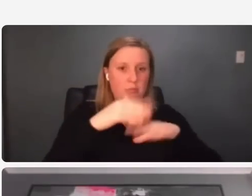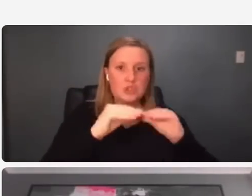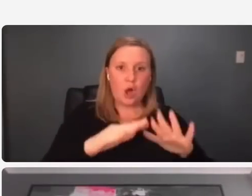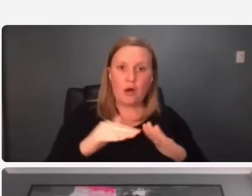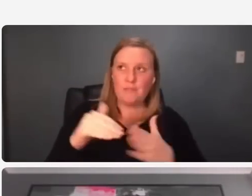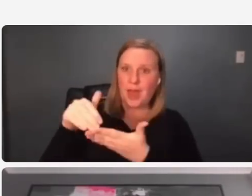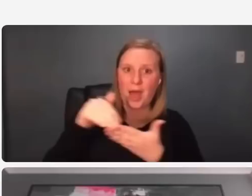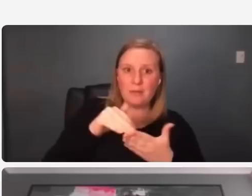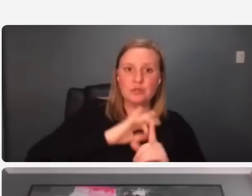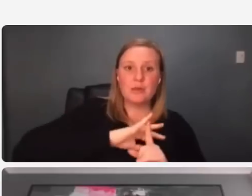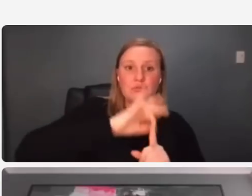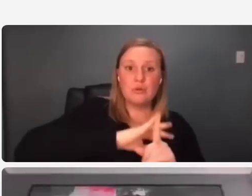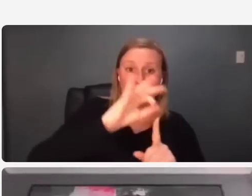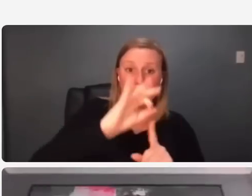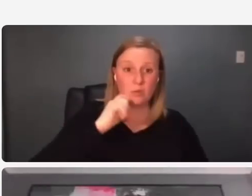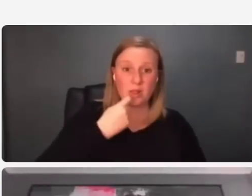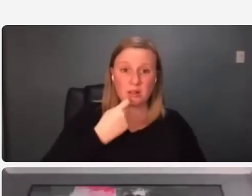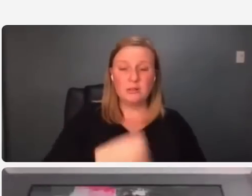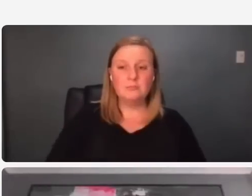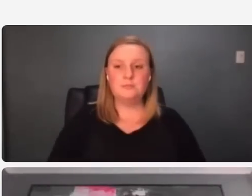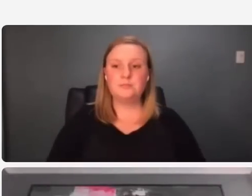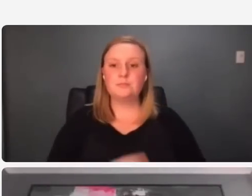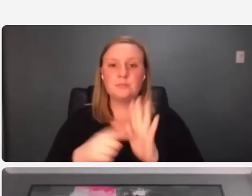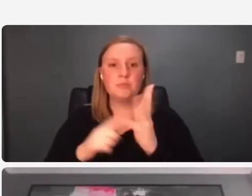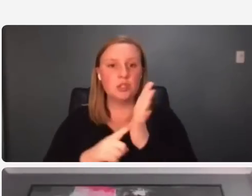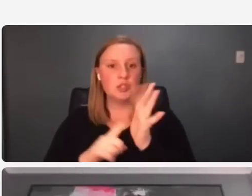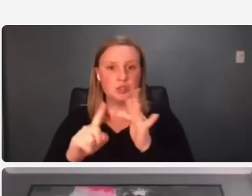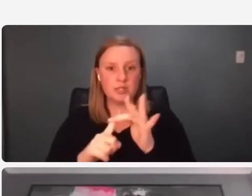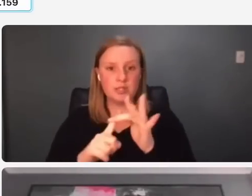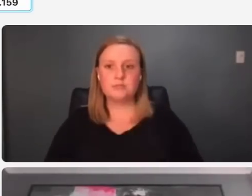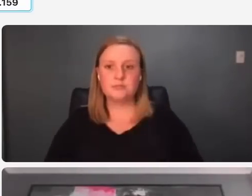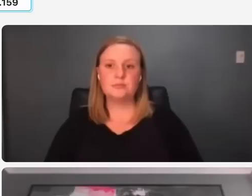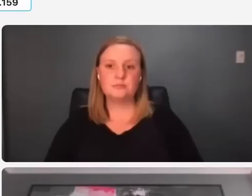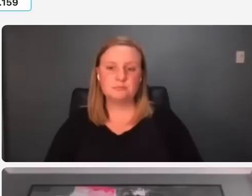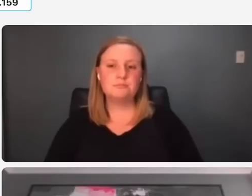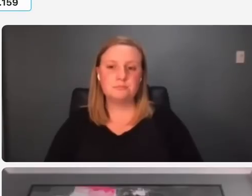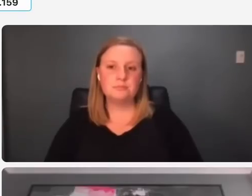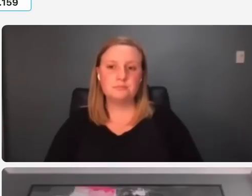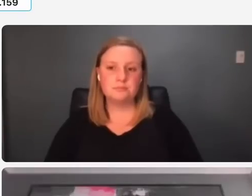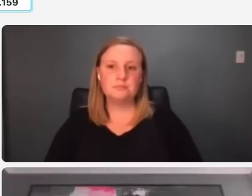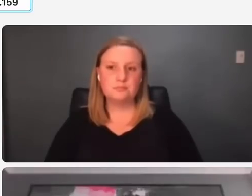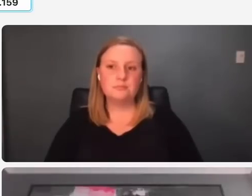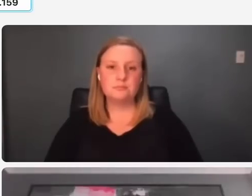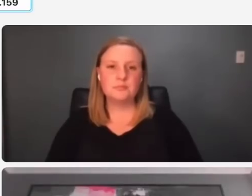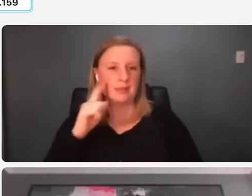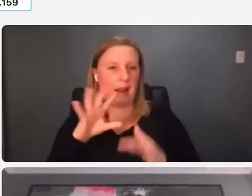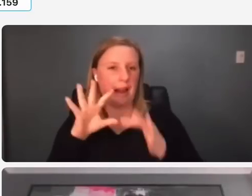Gillian I think that might be one you might like to take? Yeah. And I think it probably touches on Josh's area